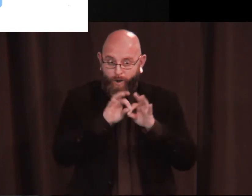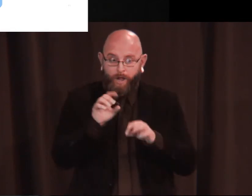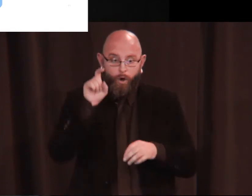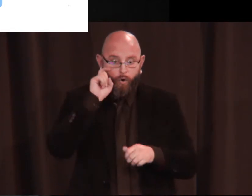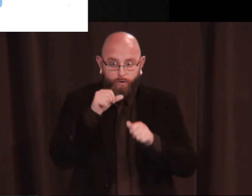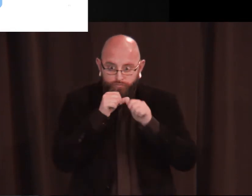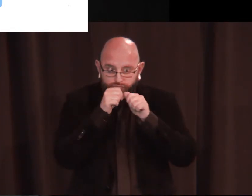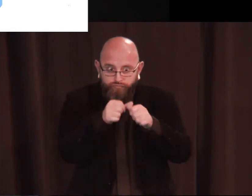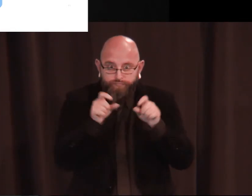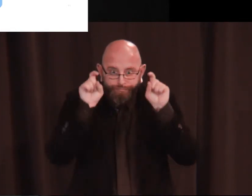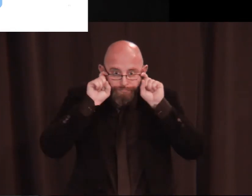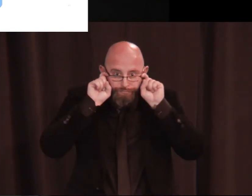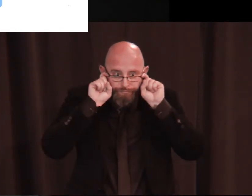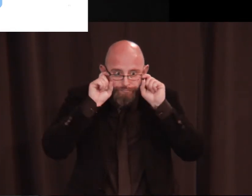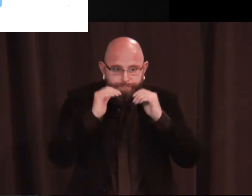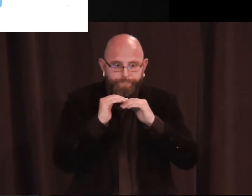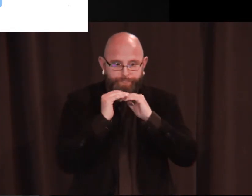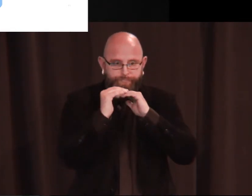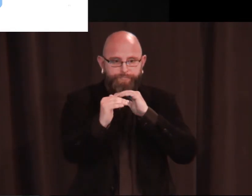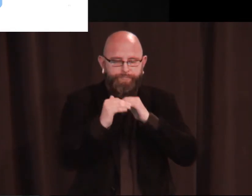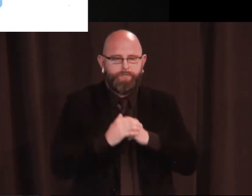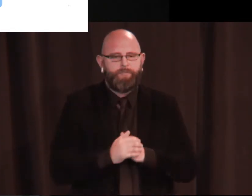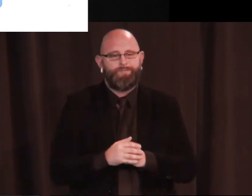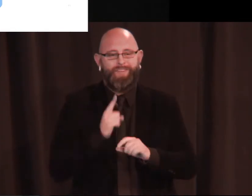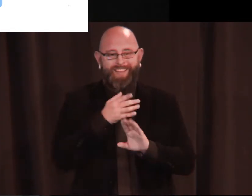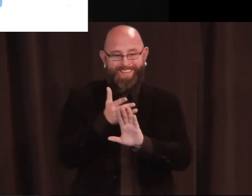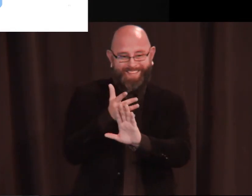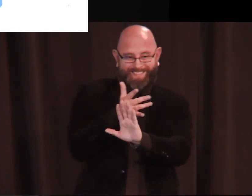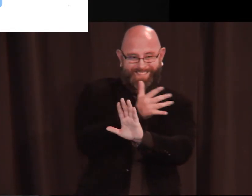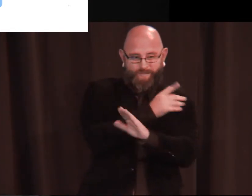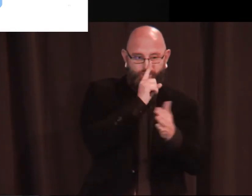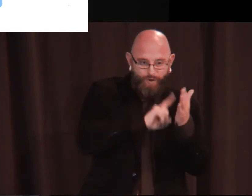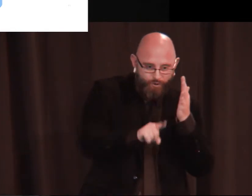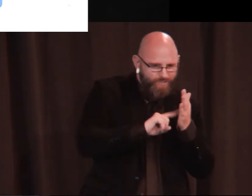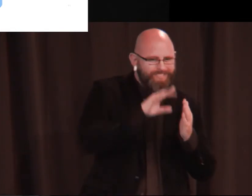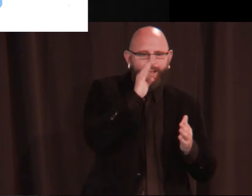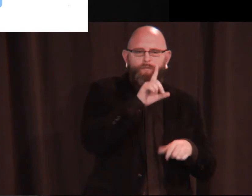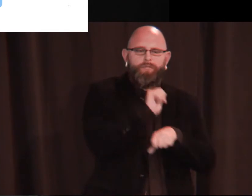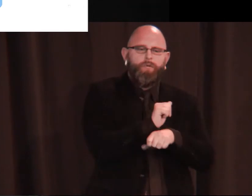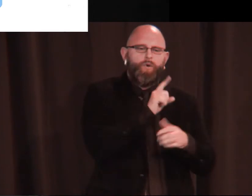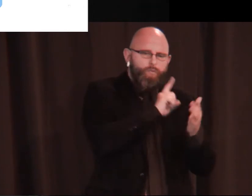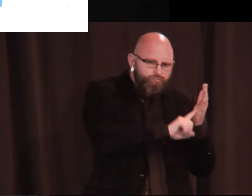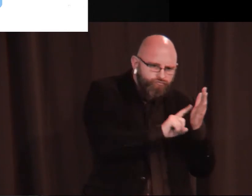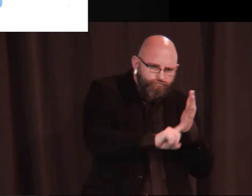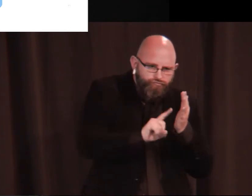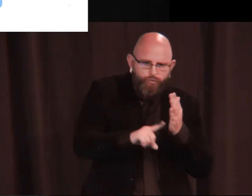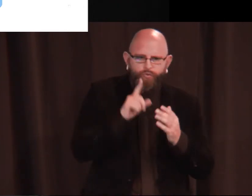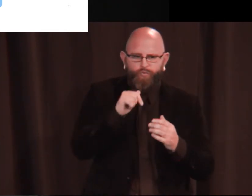And this question really had never been looked at before in children with mild or moderate hearing loss and, there's even some question,